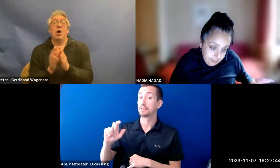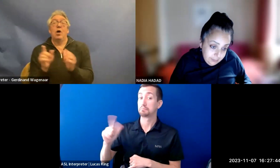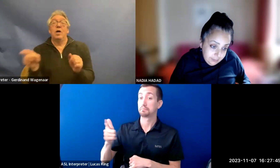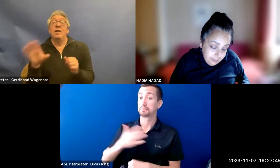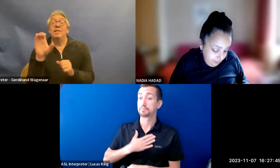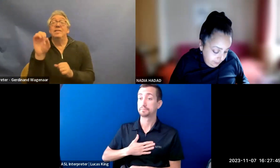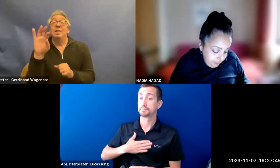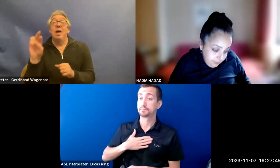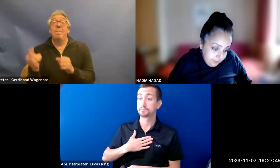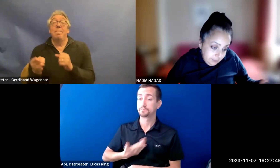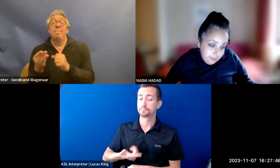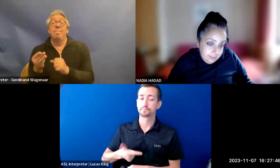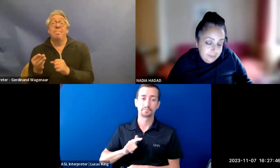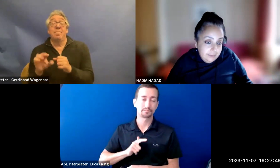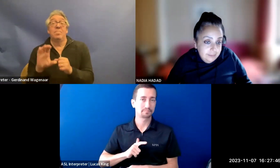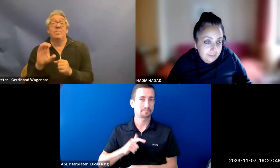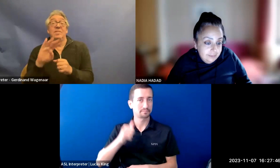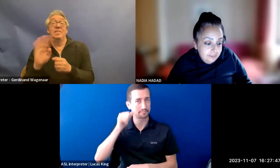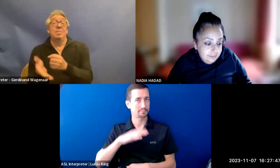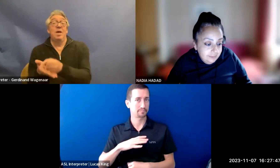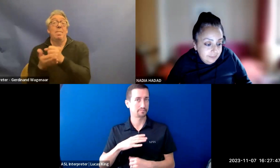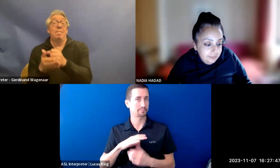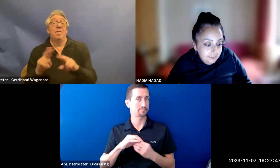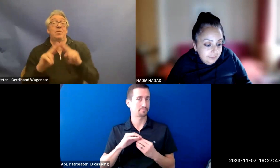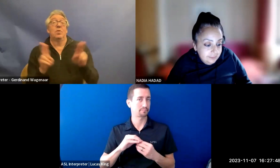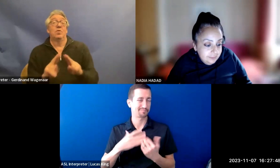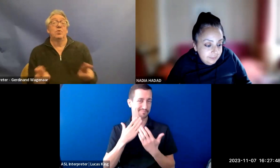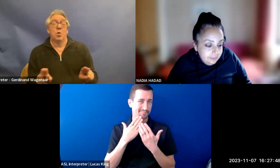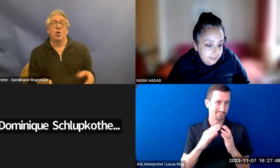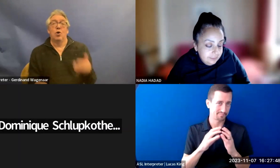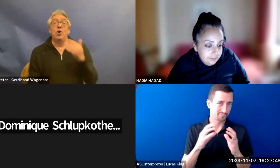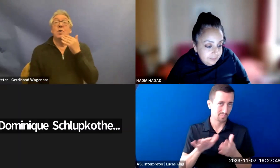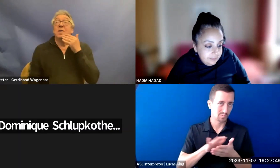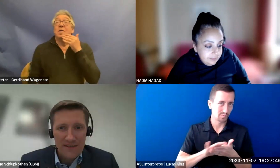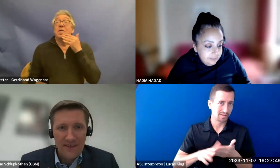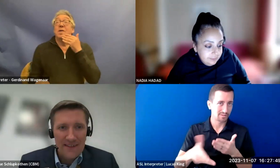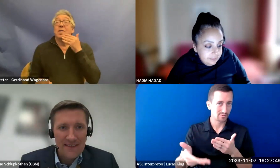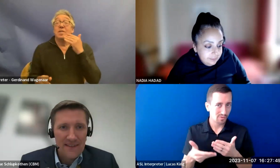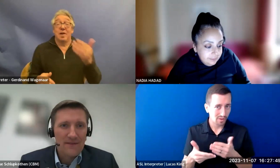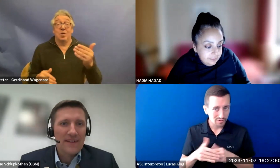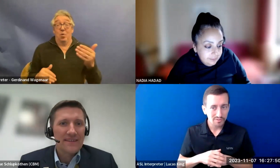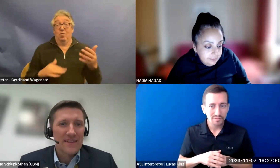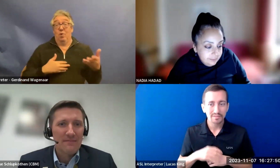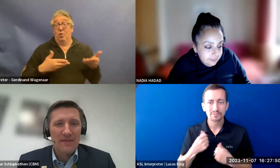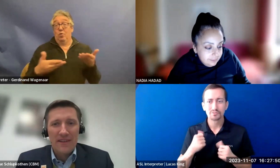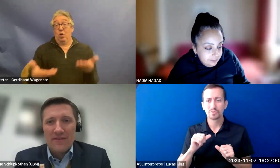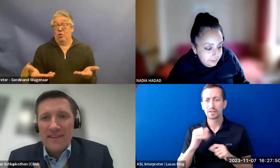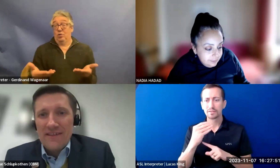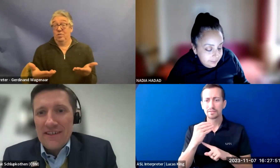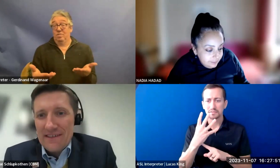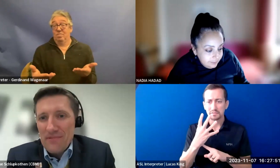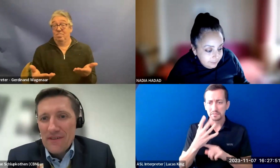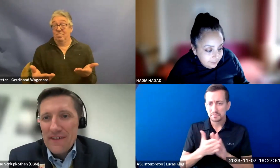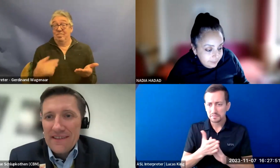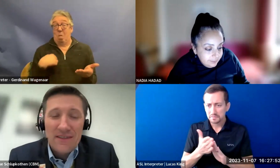Thank you very much for your kind introduction. Let's see if I can start my video. Perfect.